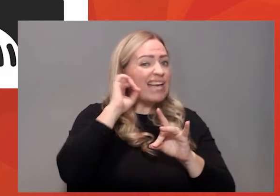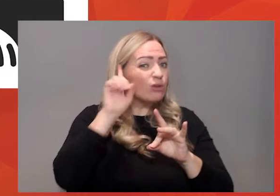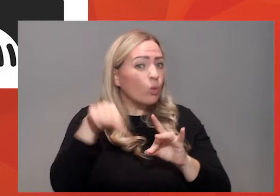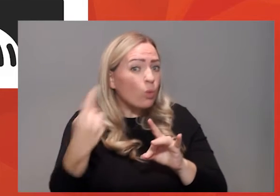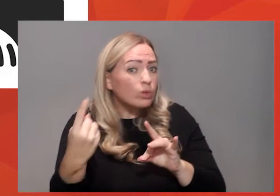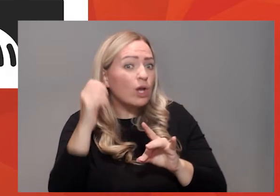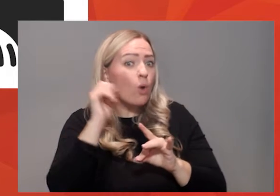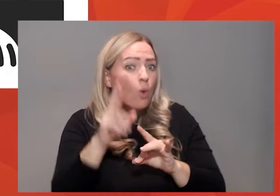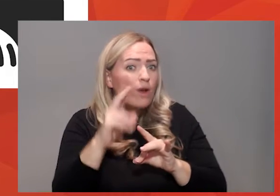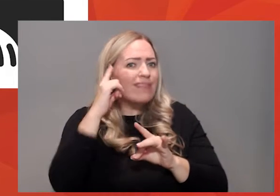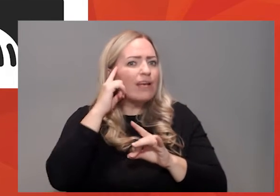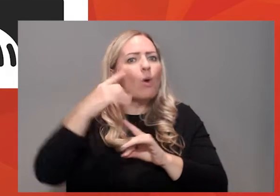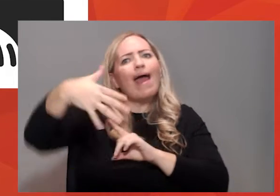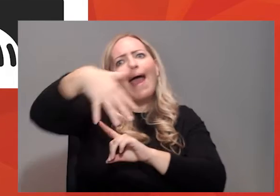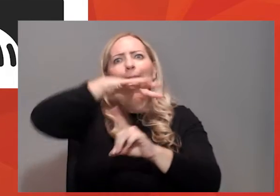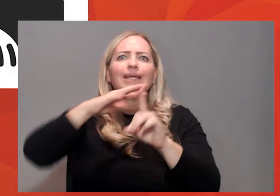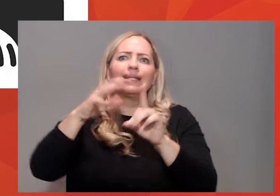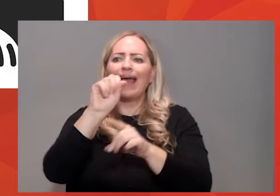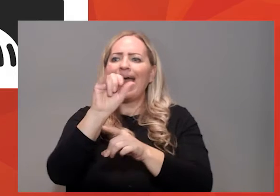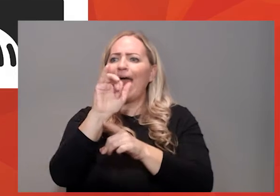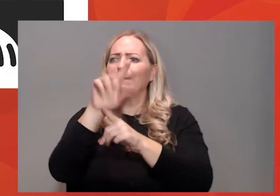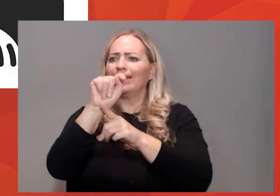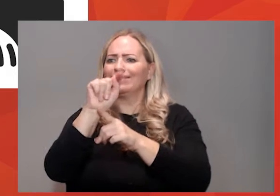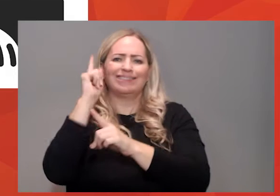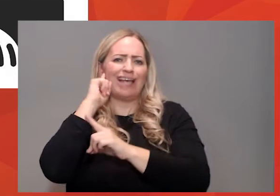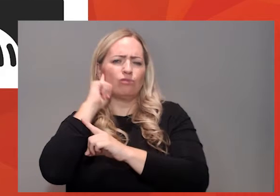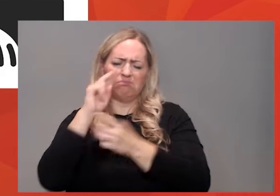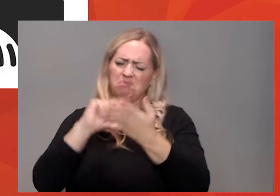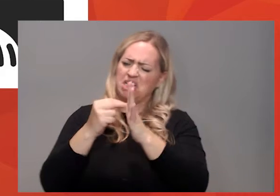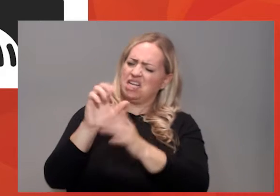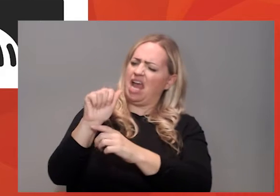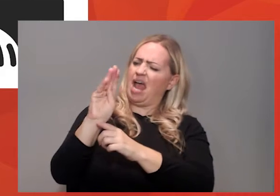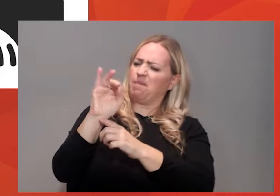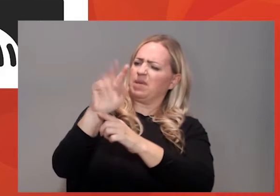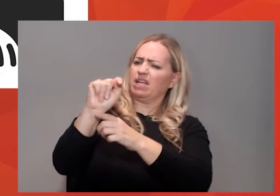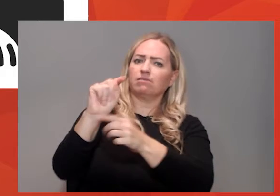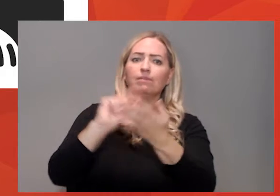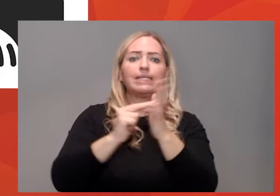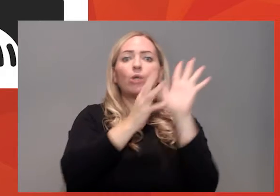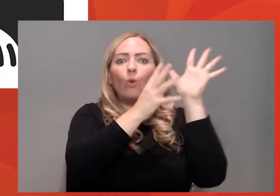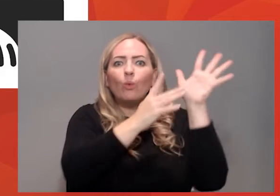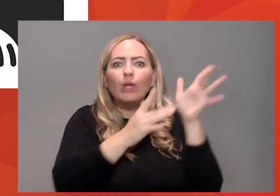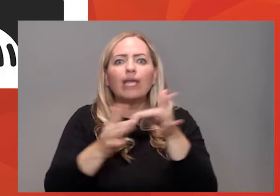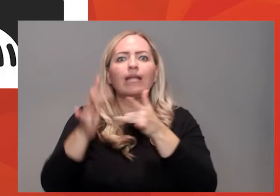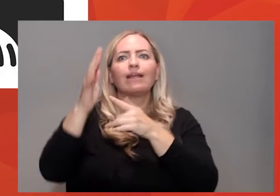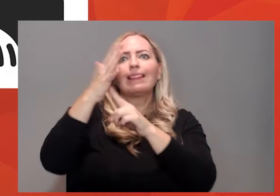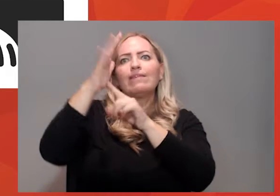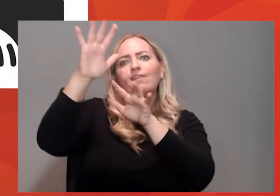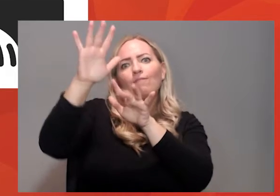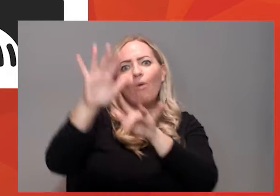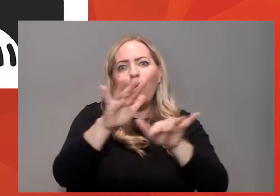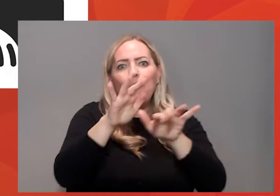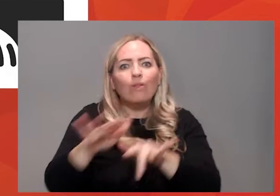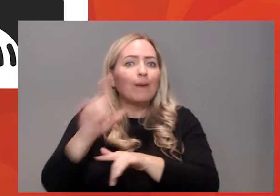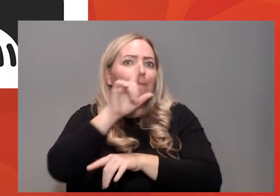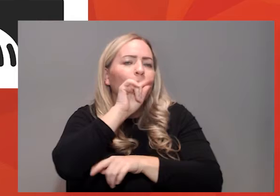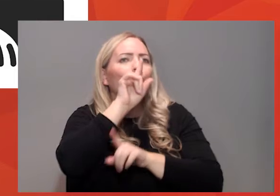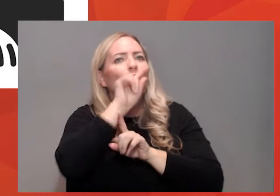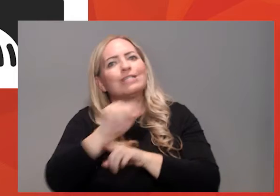Or should we think about ambient sounds as well? By ambient i mean like wind, fallen leaves, the birds singing,